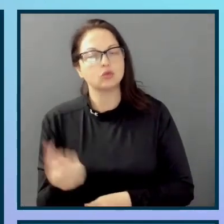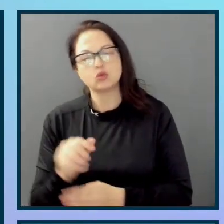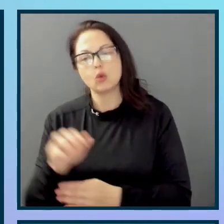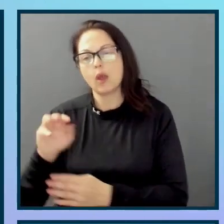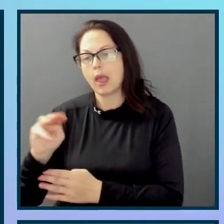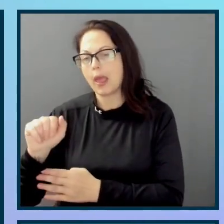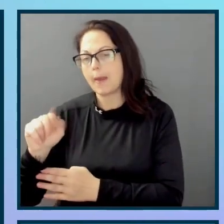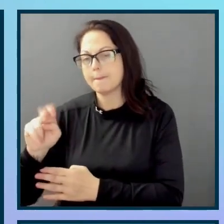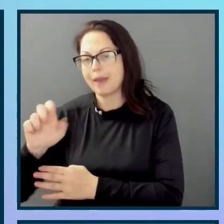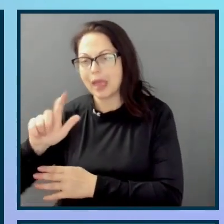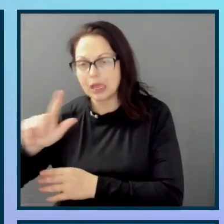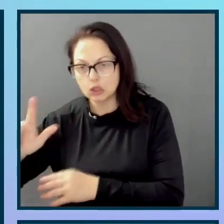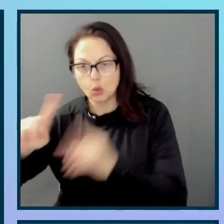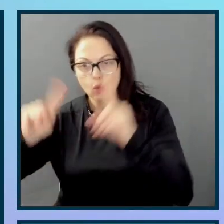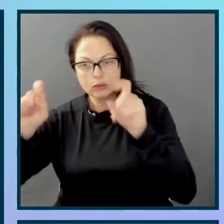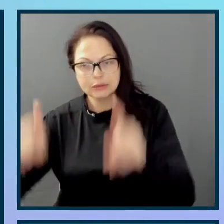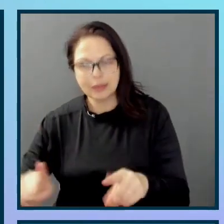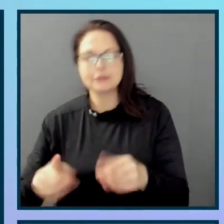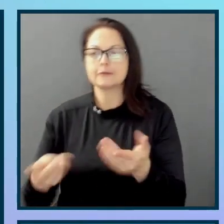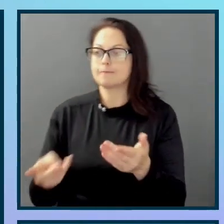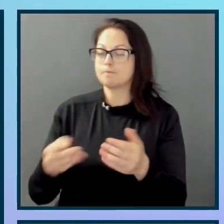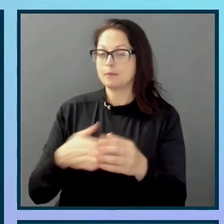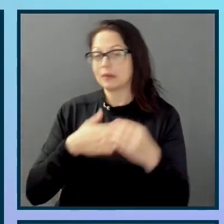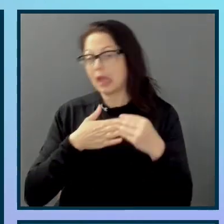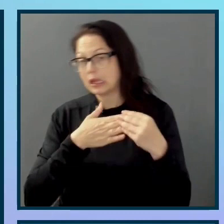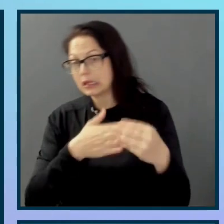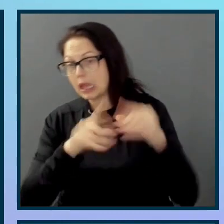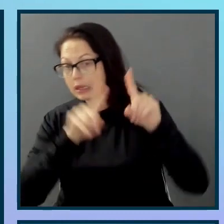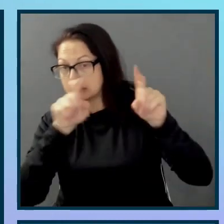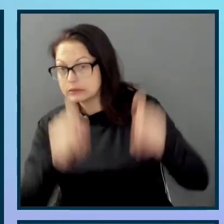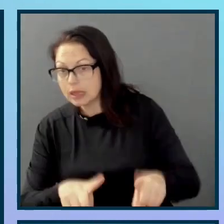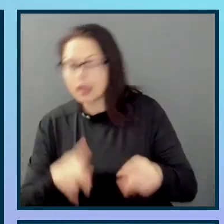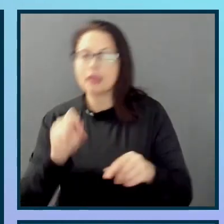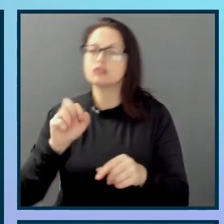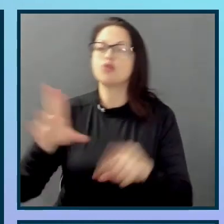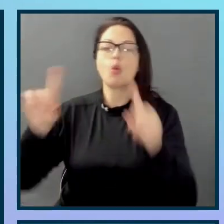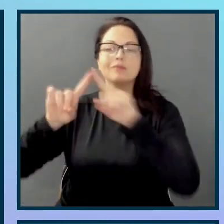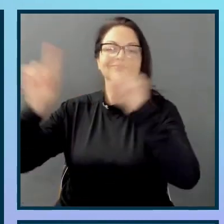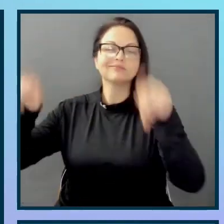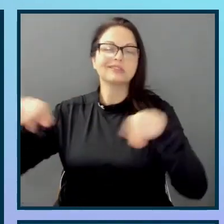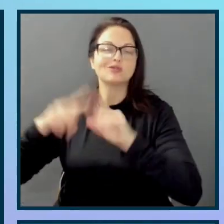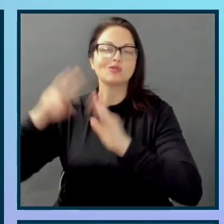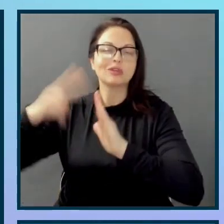using the intelligent guided test or fully manual testing, using screen readers or other assistive technologies.